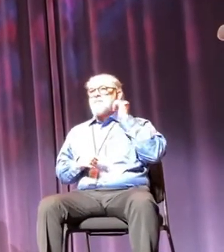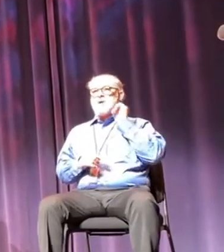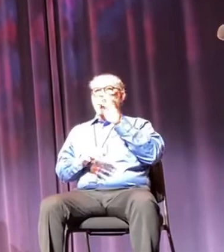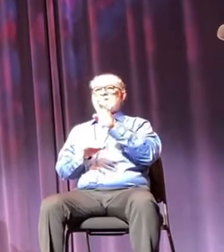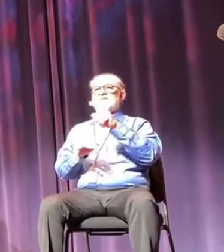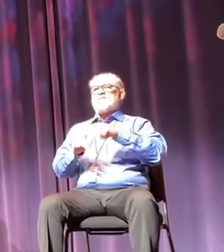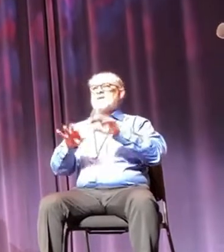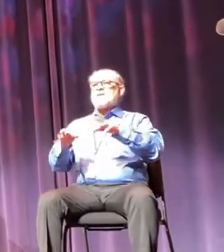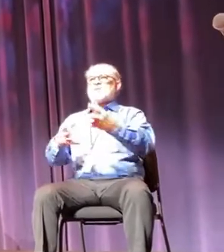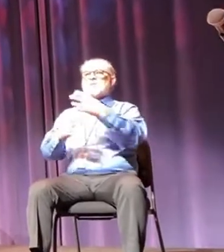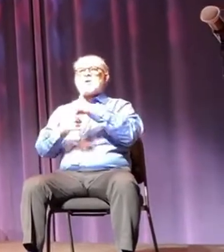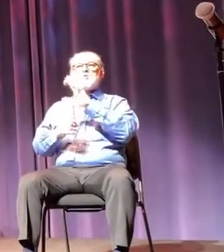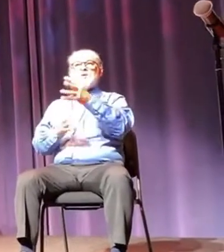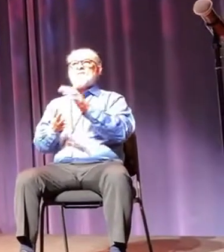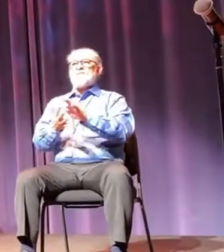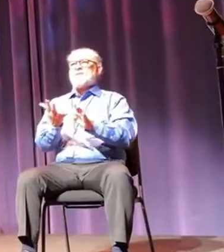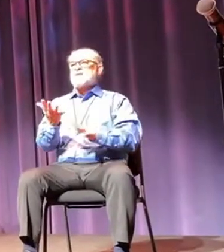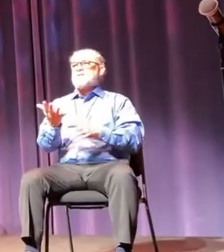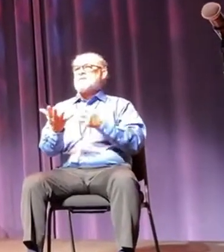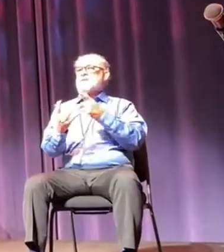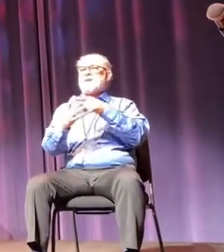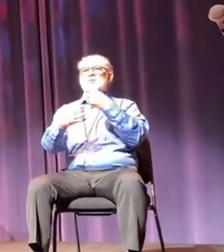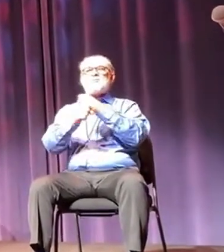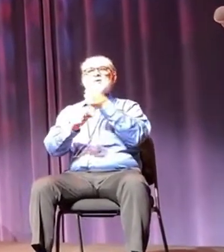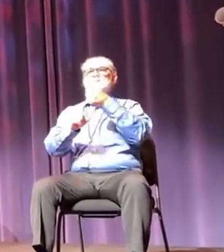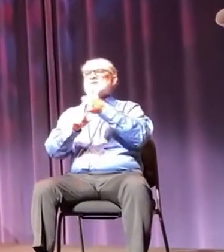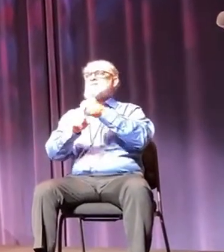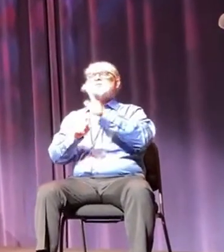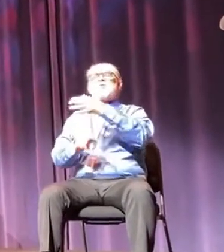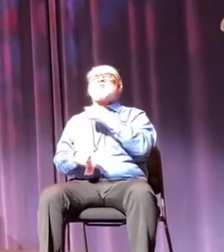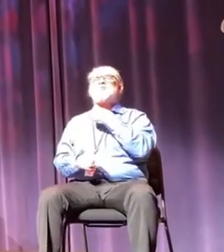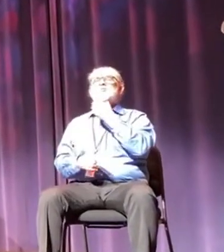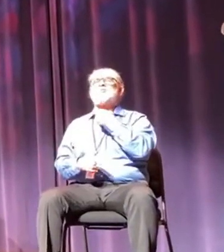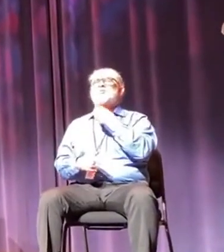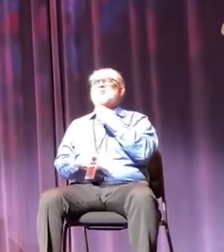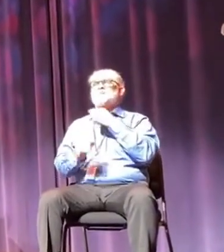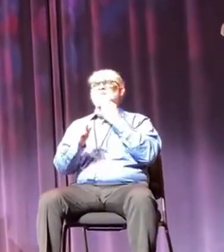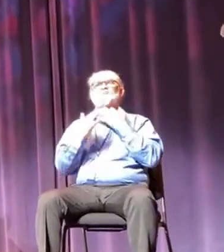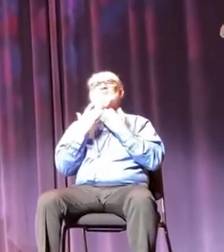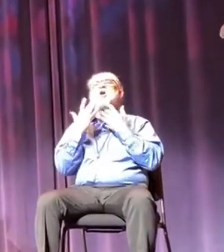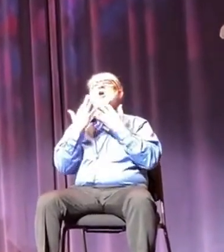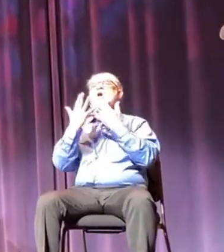inherent dignity, your fingertips, creation itself, let your throat reverberate revolutions.